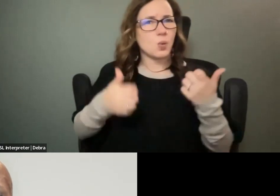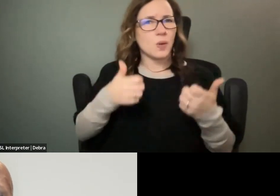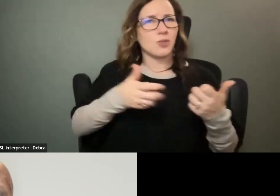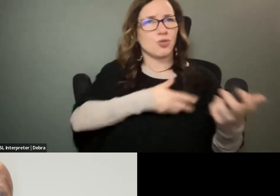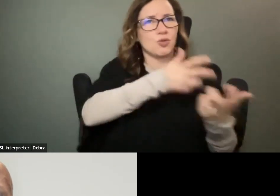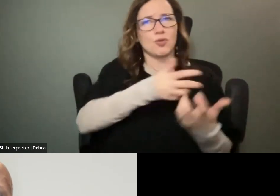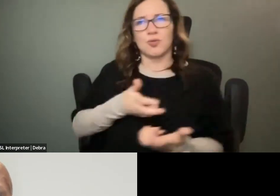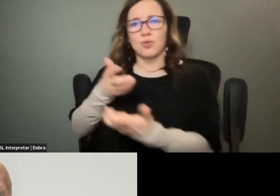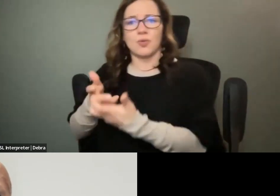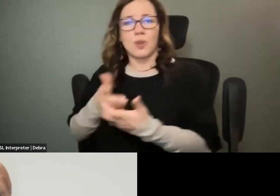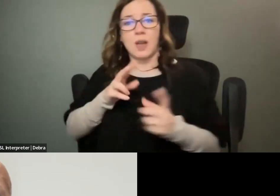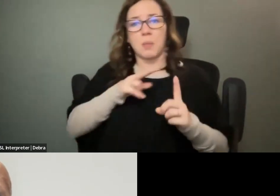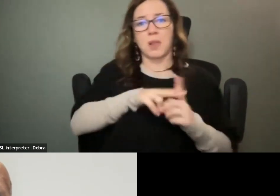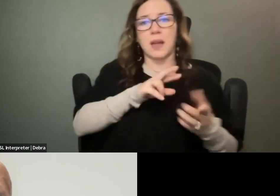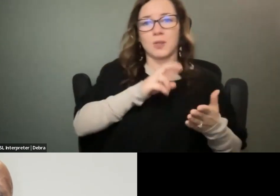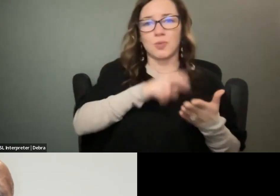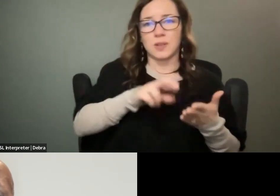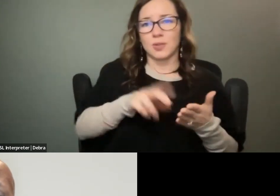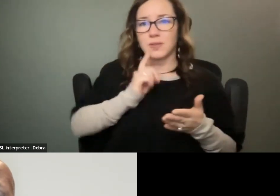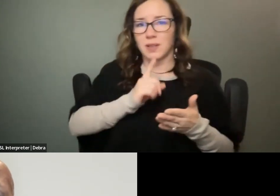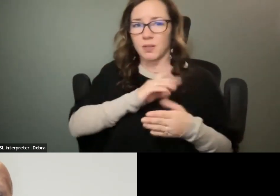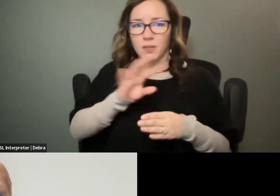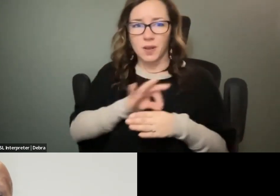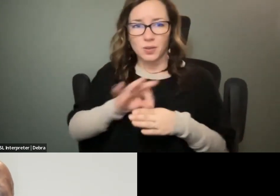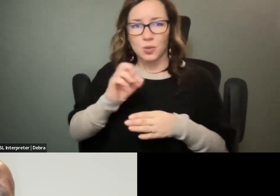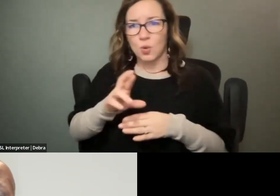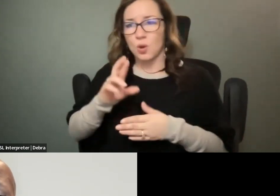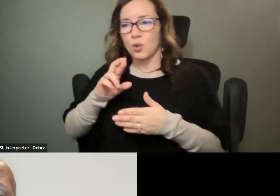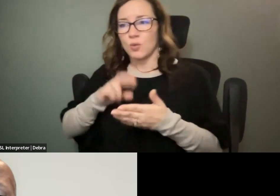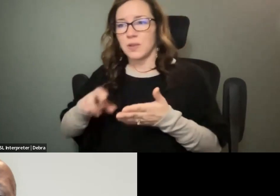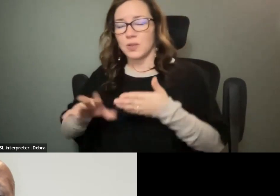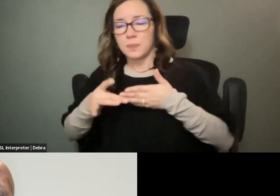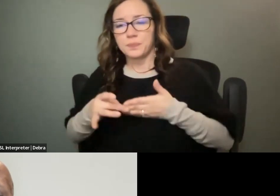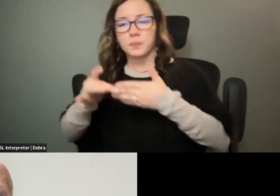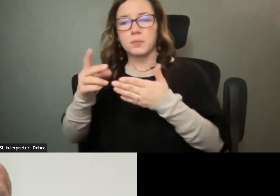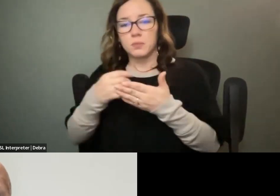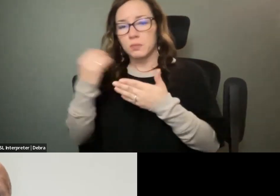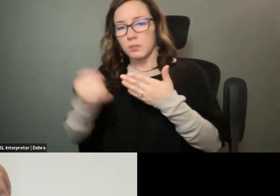into is it applied research single function or is it research-led project